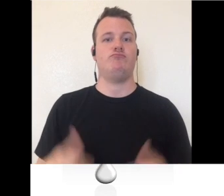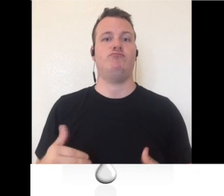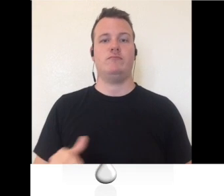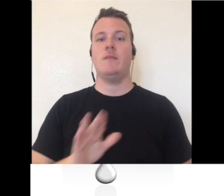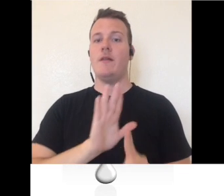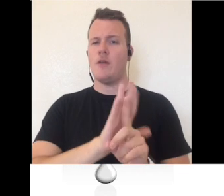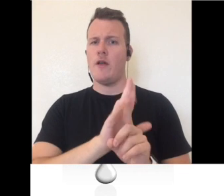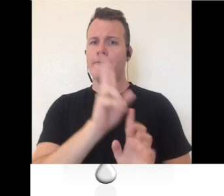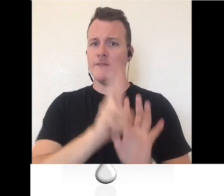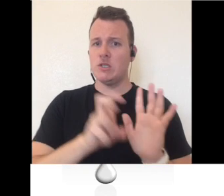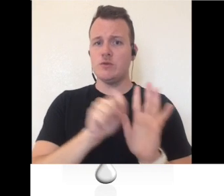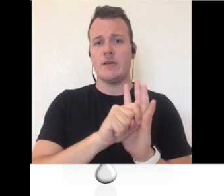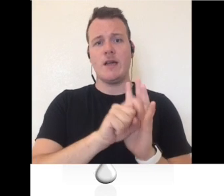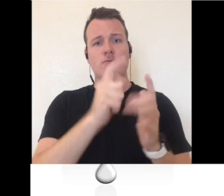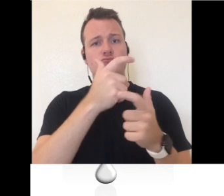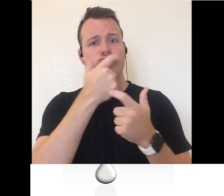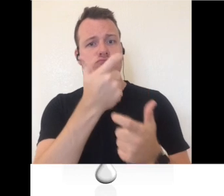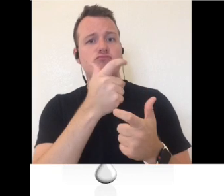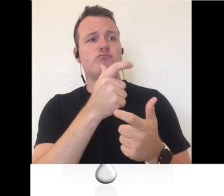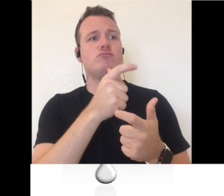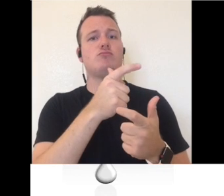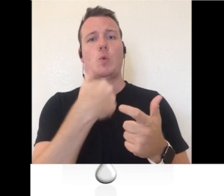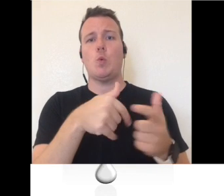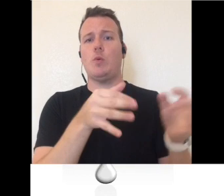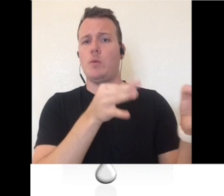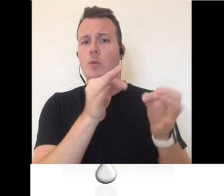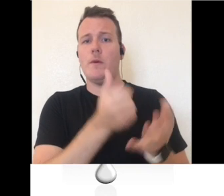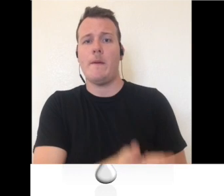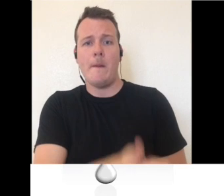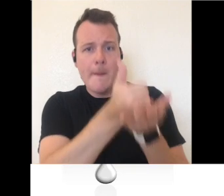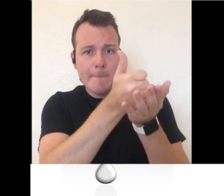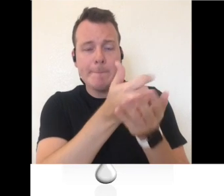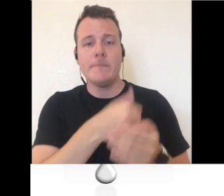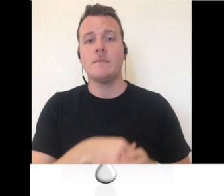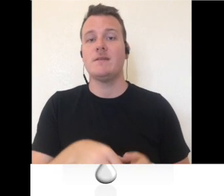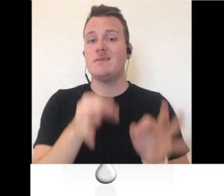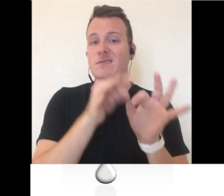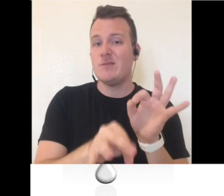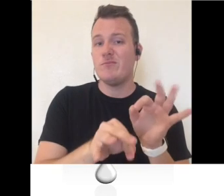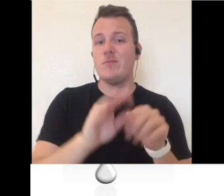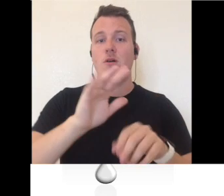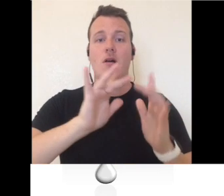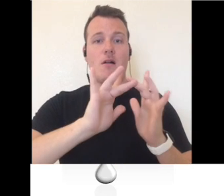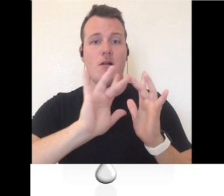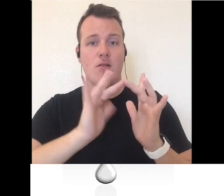business plan. They have instructional- instructional kinds of things there. It's